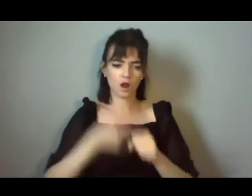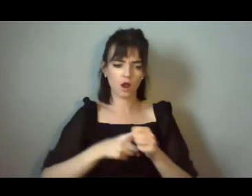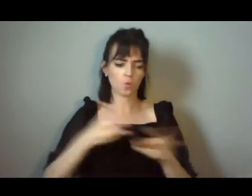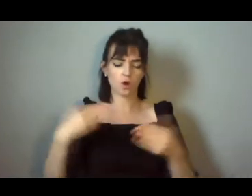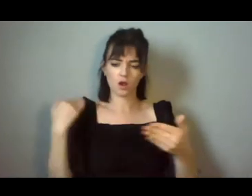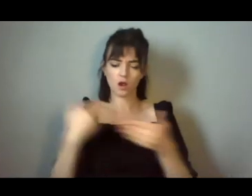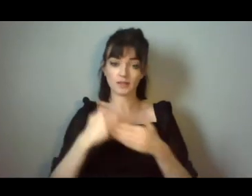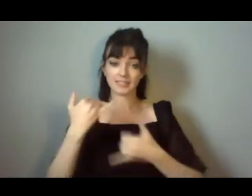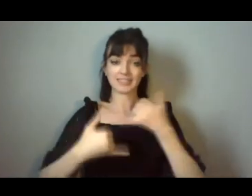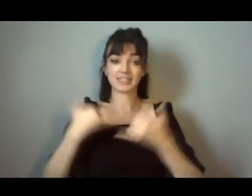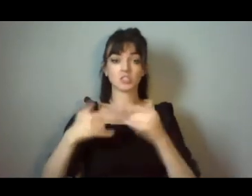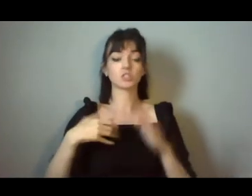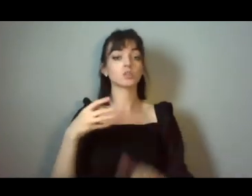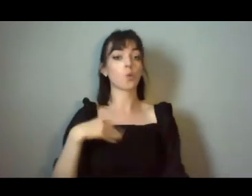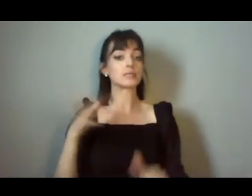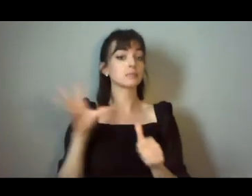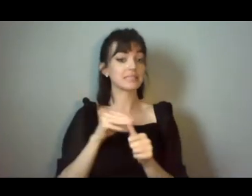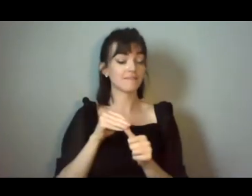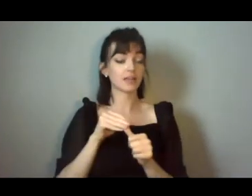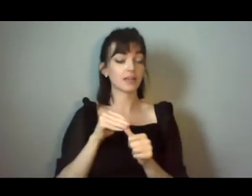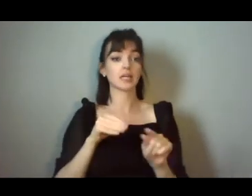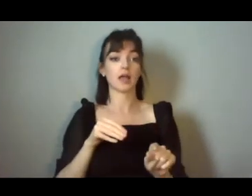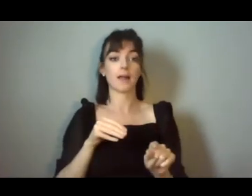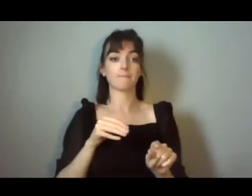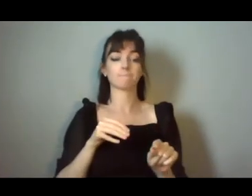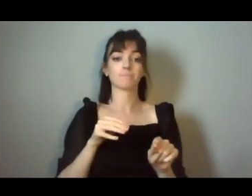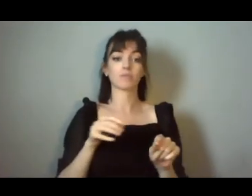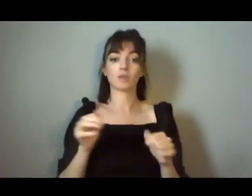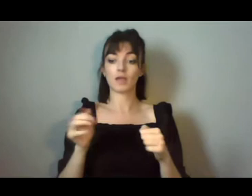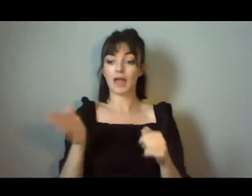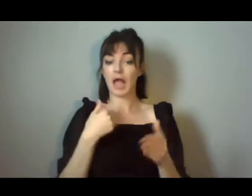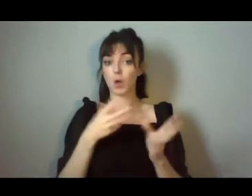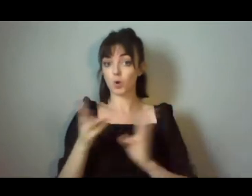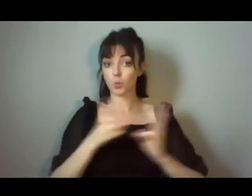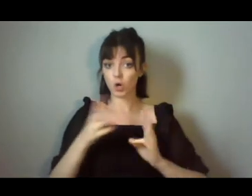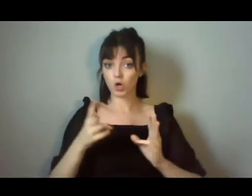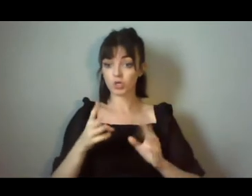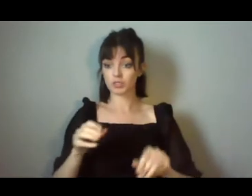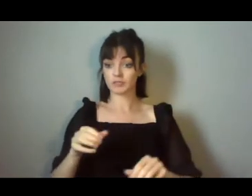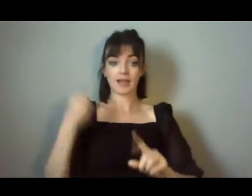I think in particular, in terms of our work that our advocates do on the ground and I suppose we